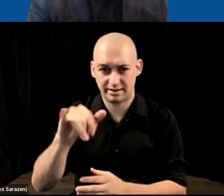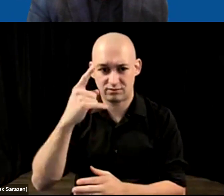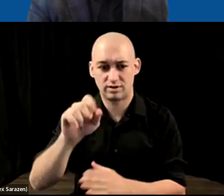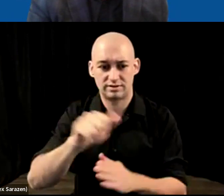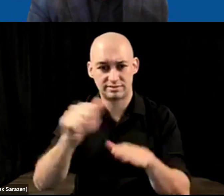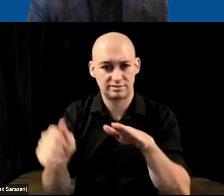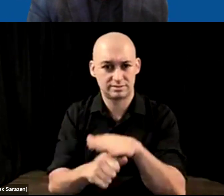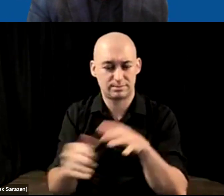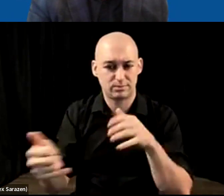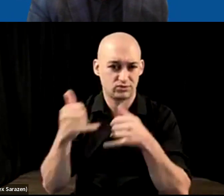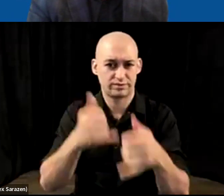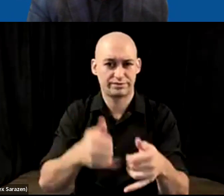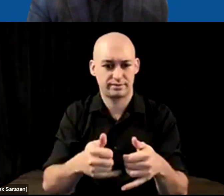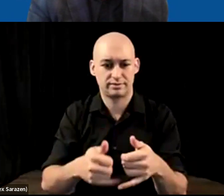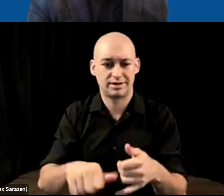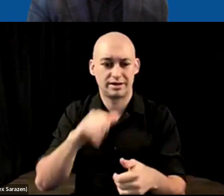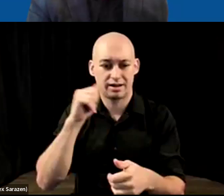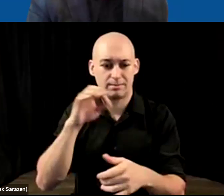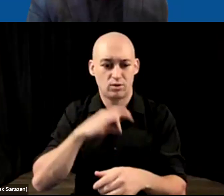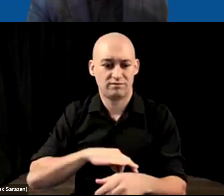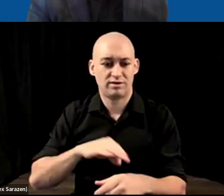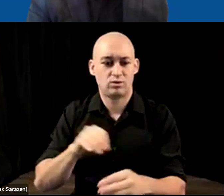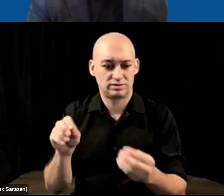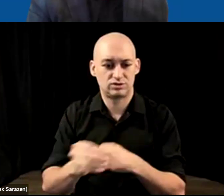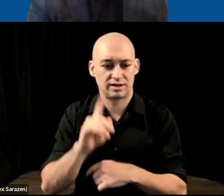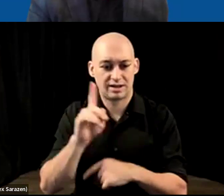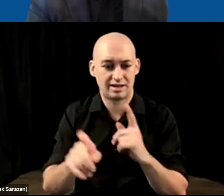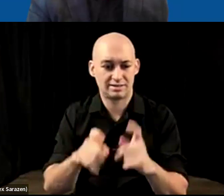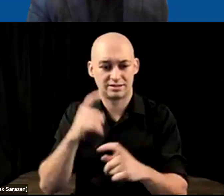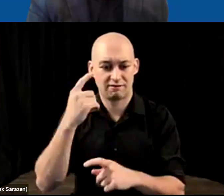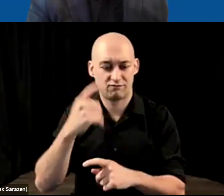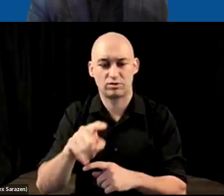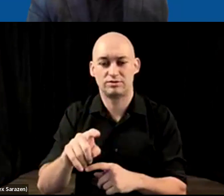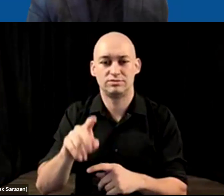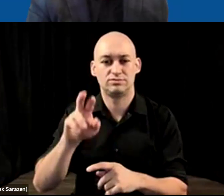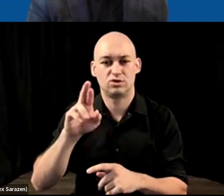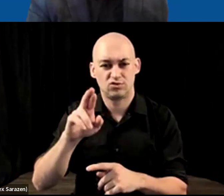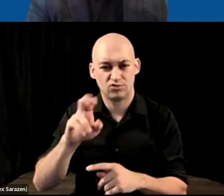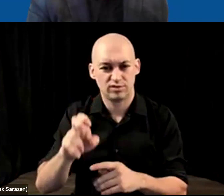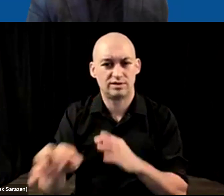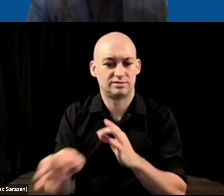their nonprofit organization, and they're asking for a reiteration of those eligible entities.